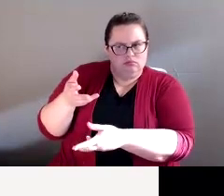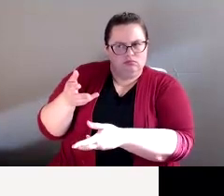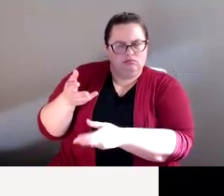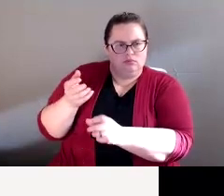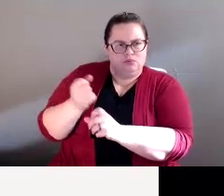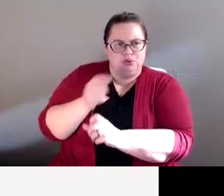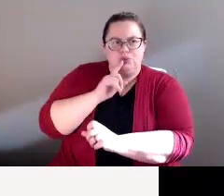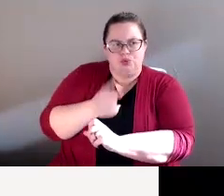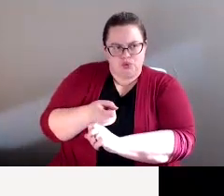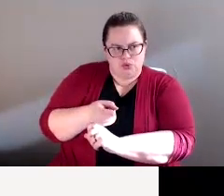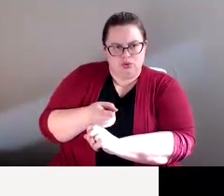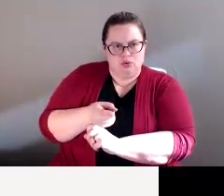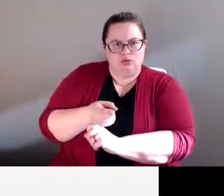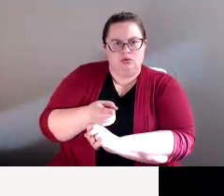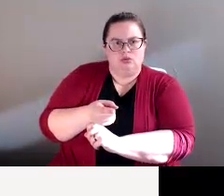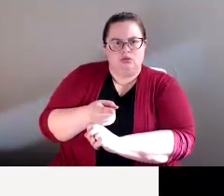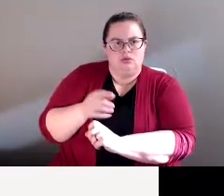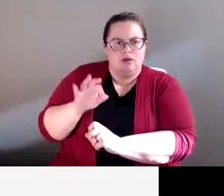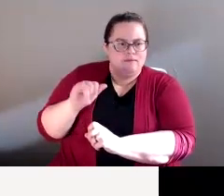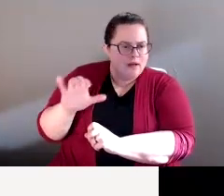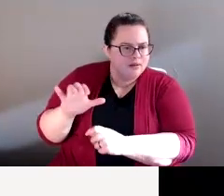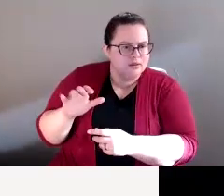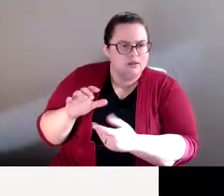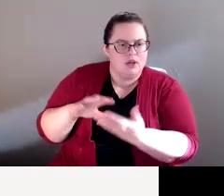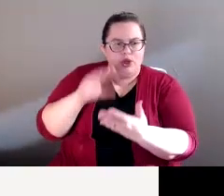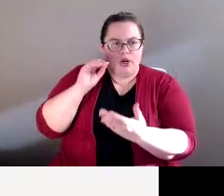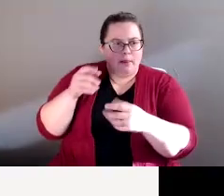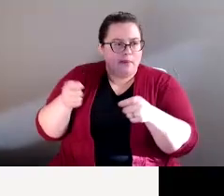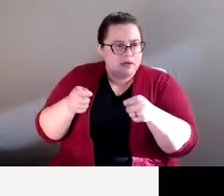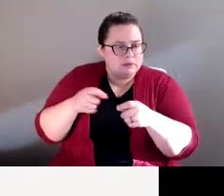learning management system admins and colleges still play a key